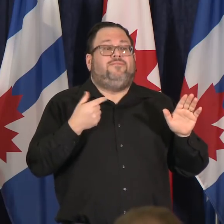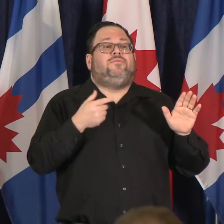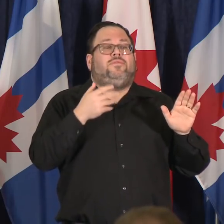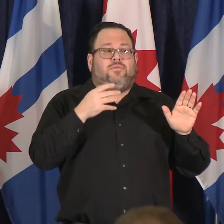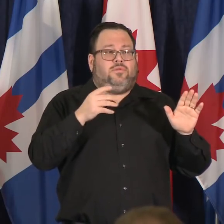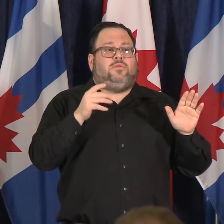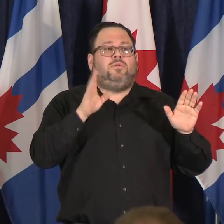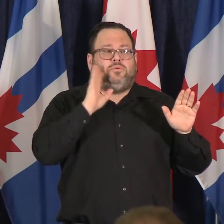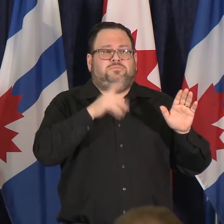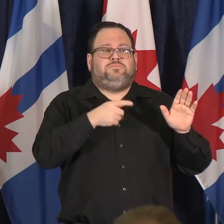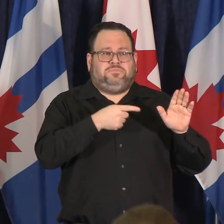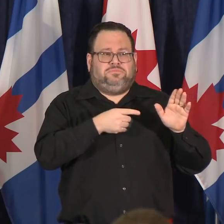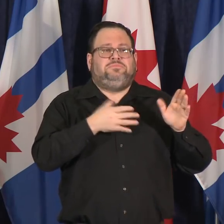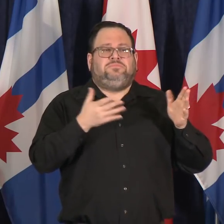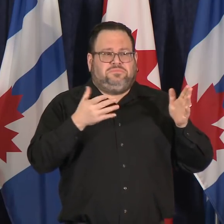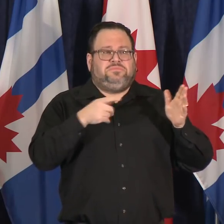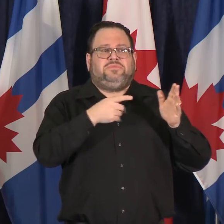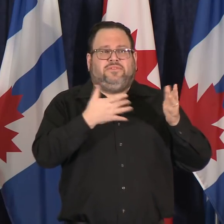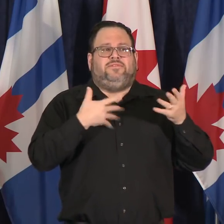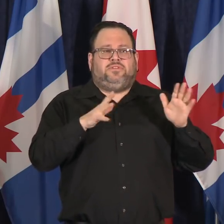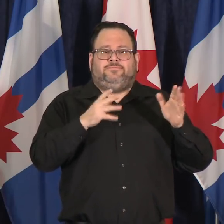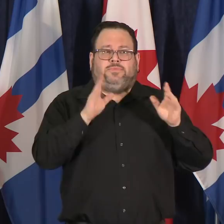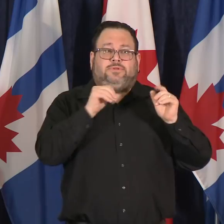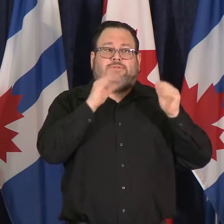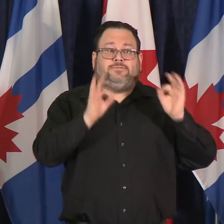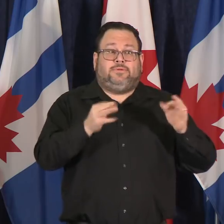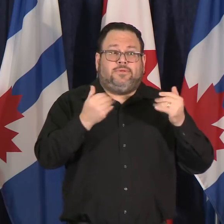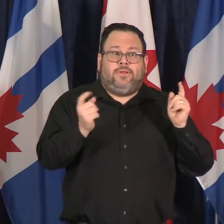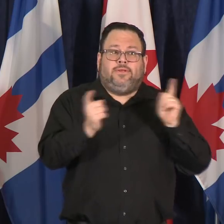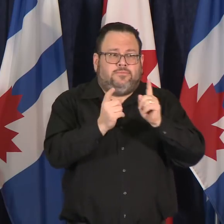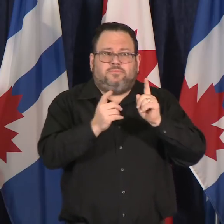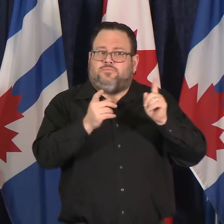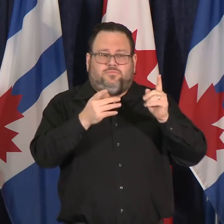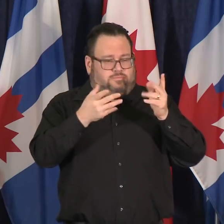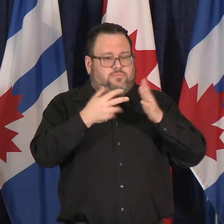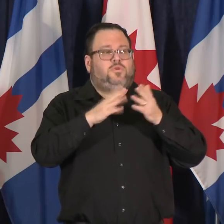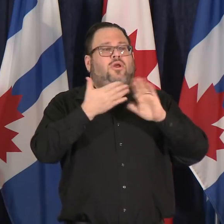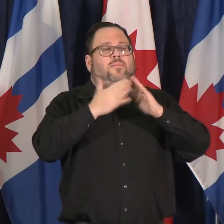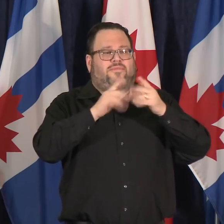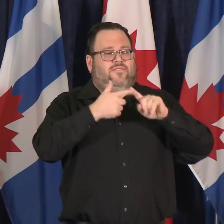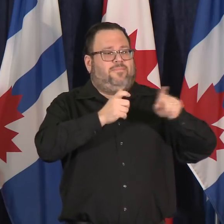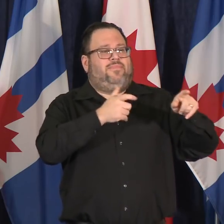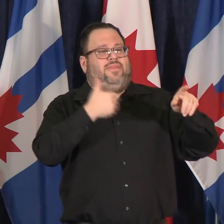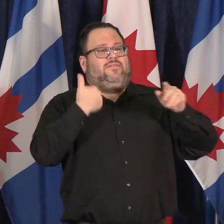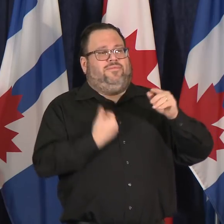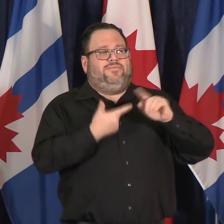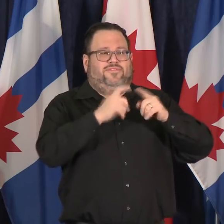transmission with no specific you know singular location that ties any of them